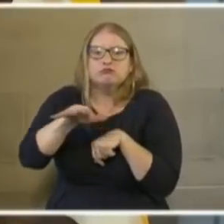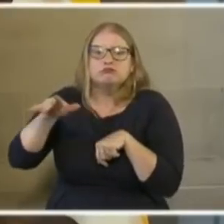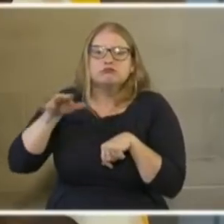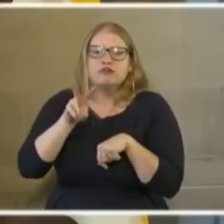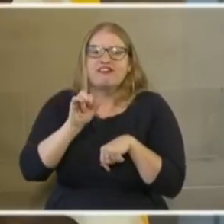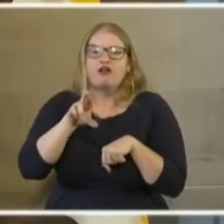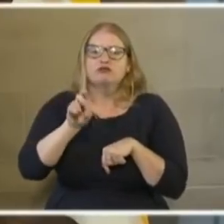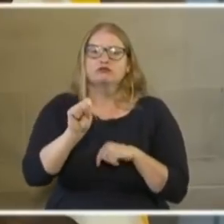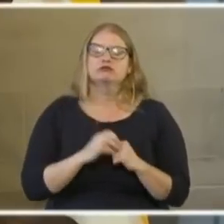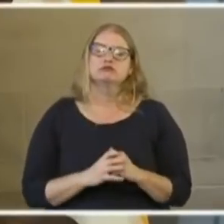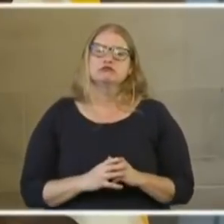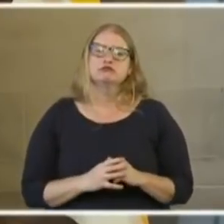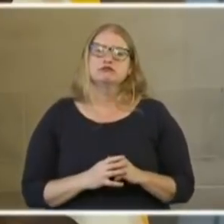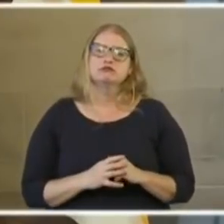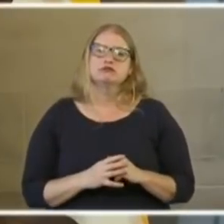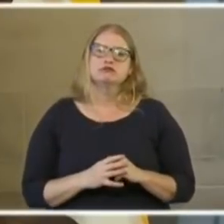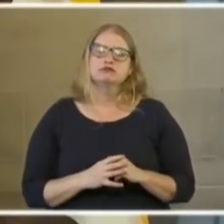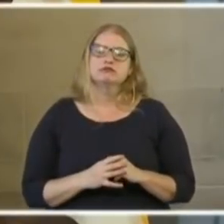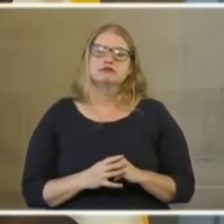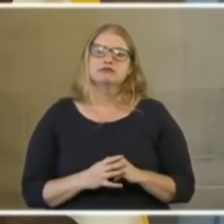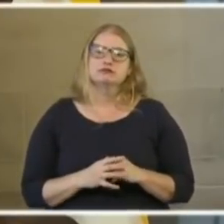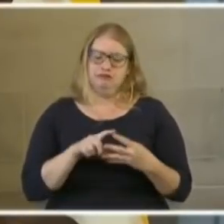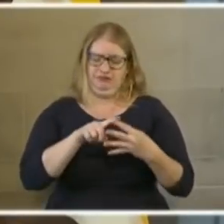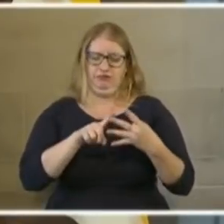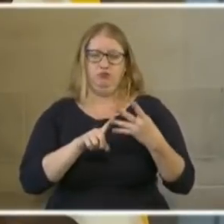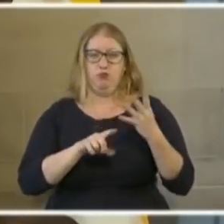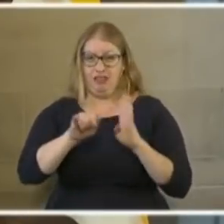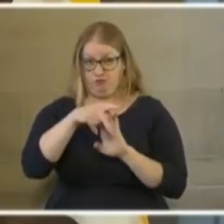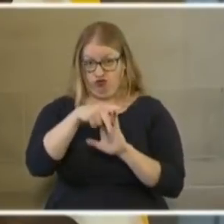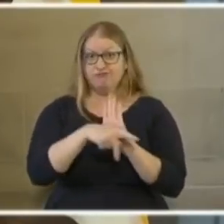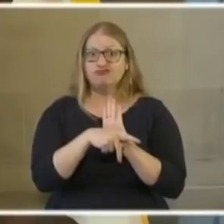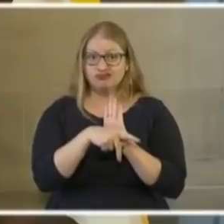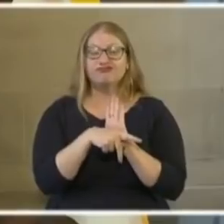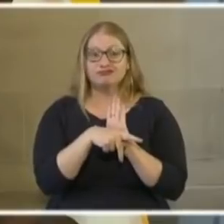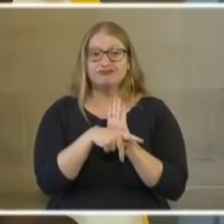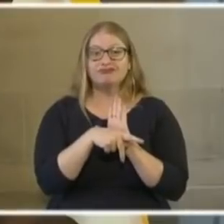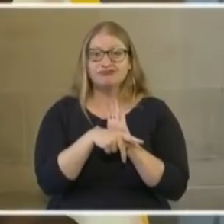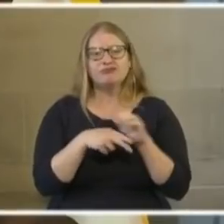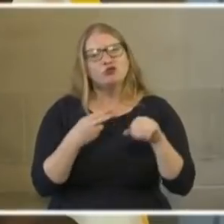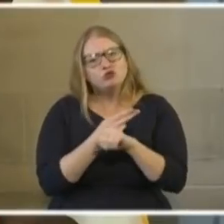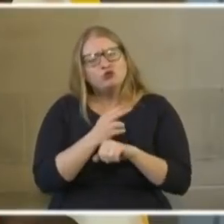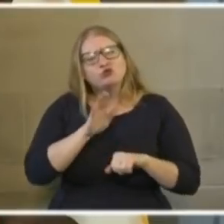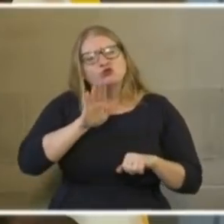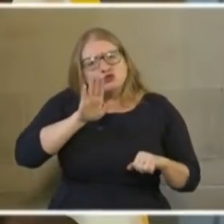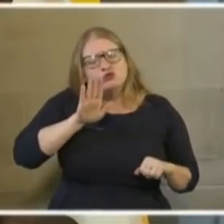TRANSMISSION. DISTANCE, THE CLOSER TOGETHER PEOPLE ARE THE HIGH RISK OF